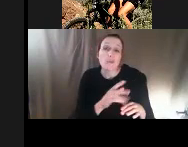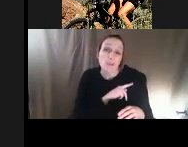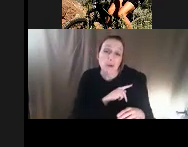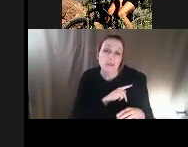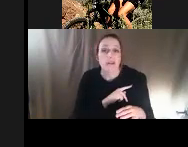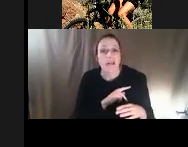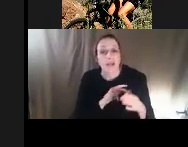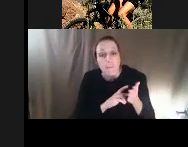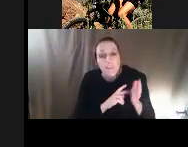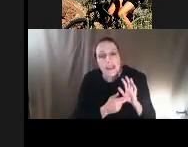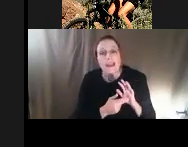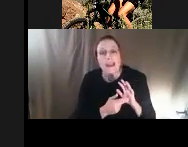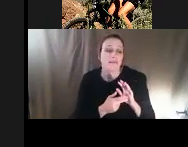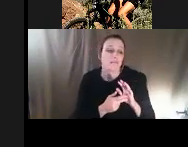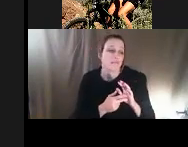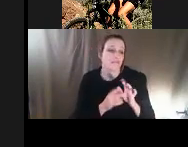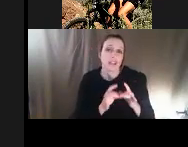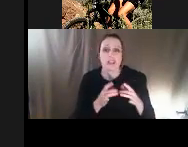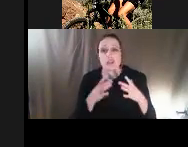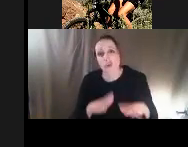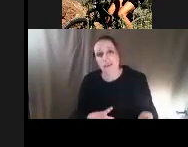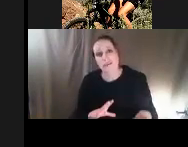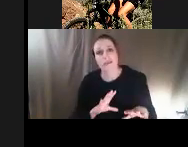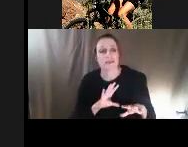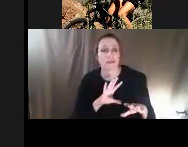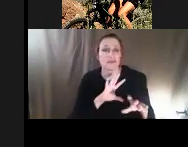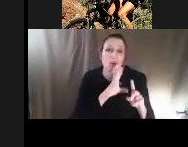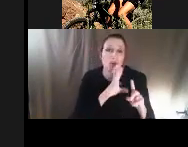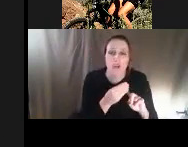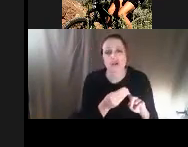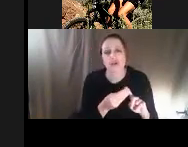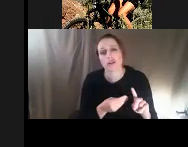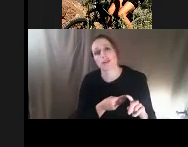view their culture or what they need to consider as they're looking for a job and what kinds of